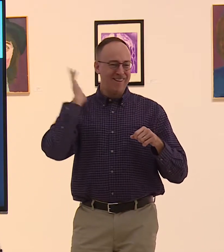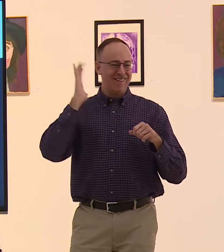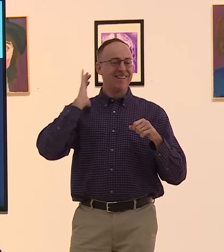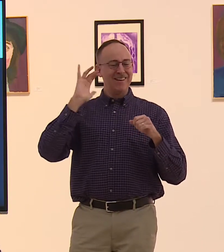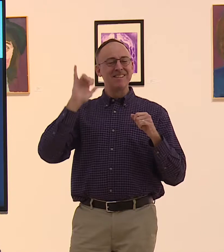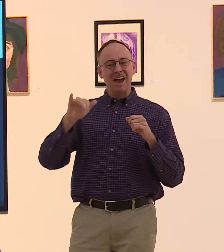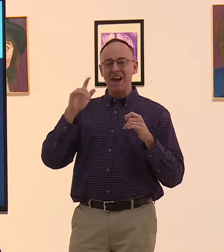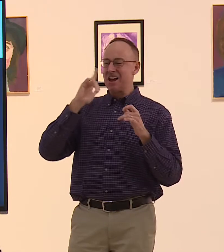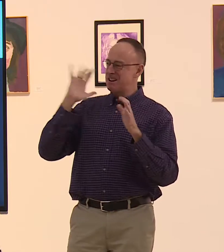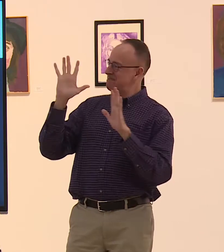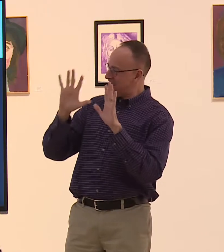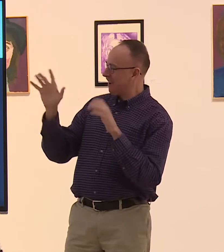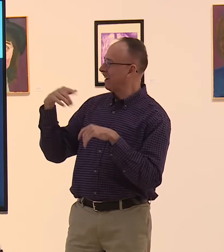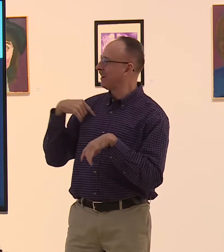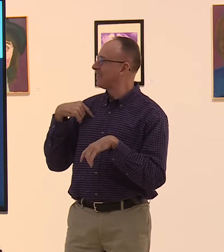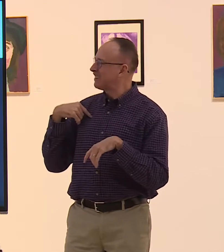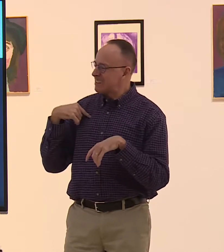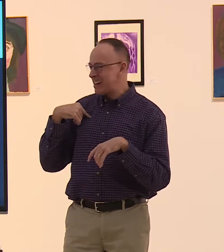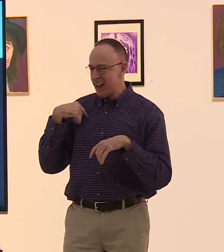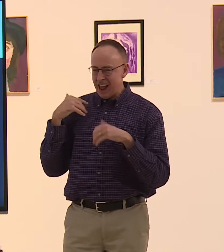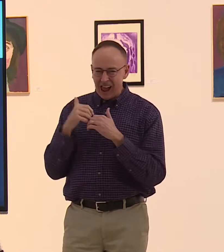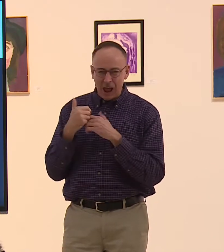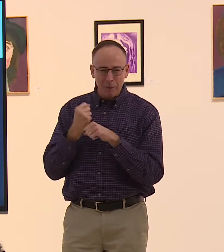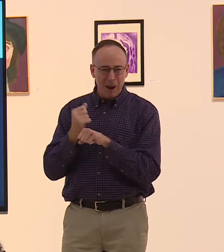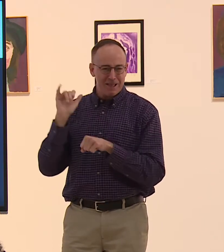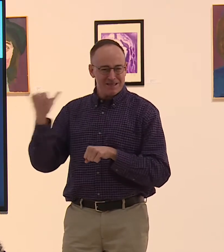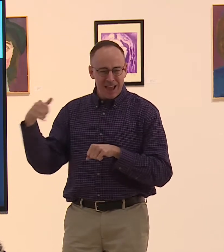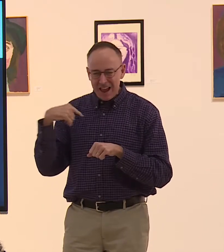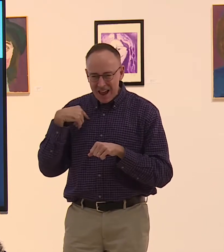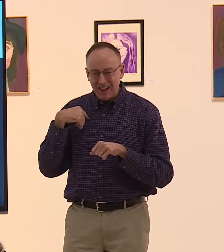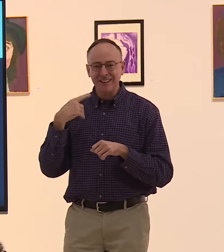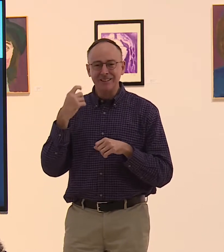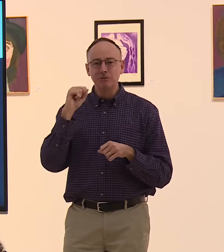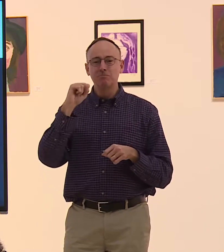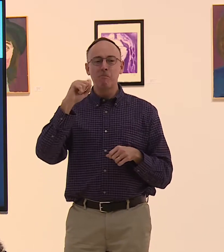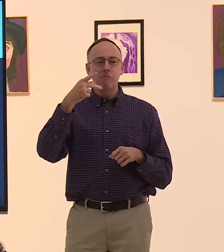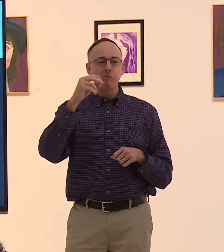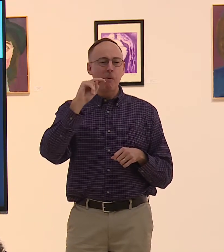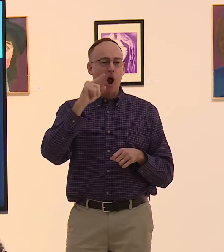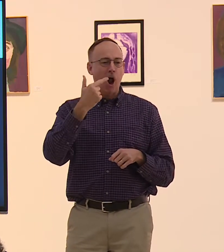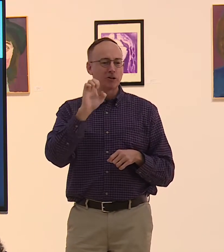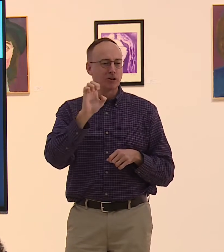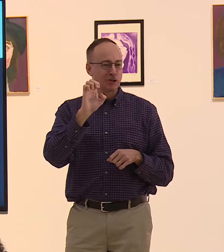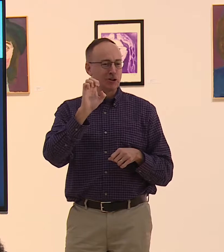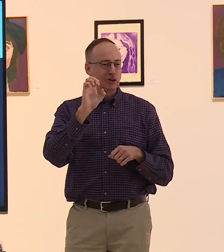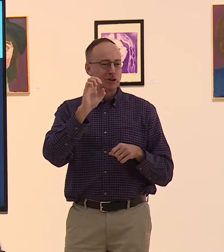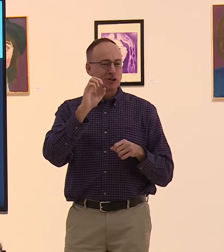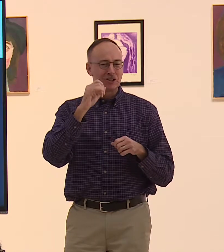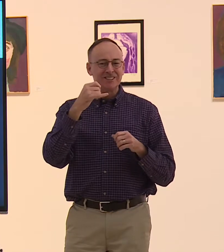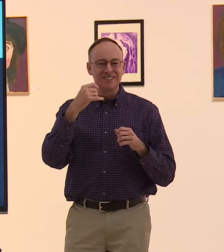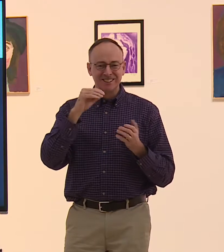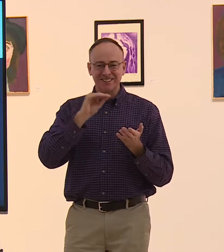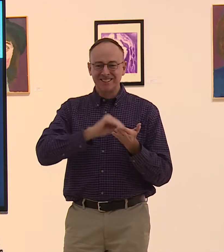This is kind of touching on that idea of the older cave paintings and what those look like.